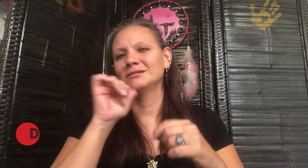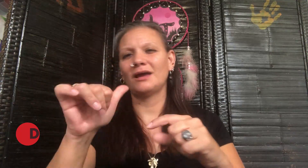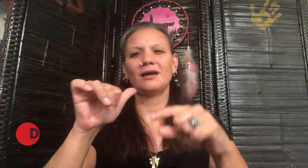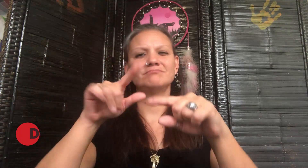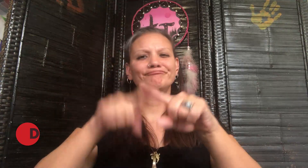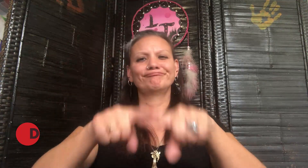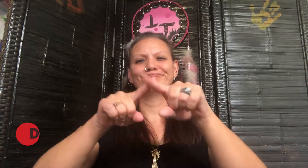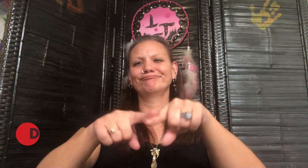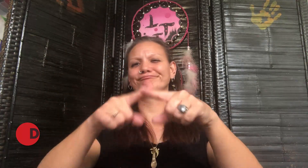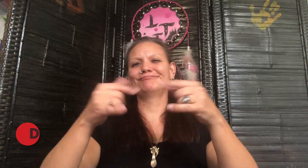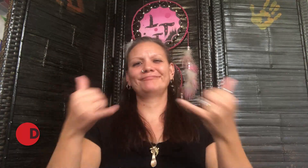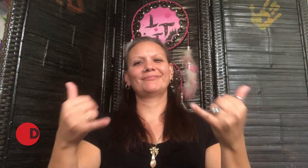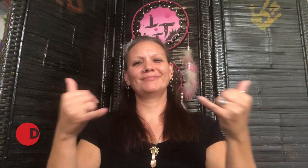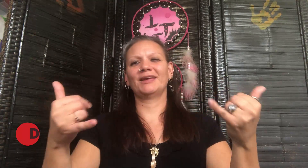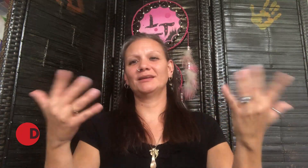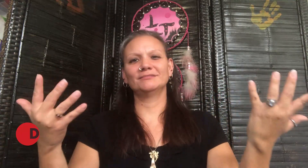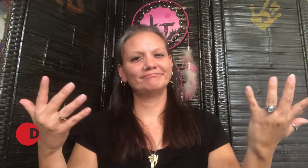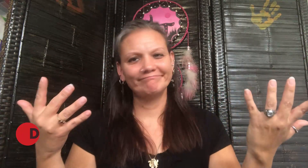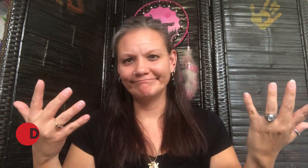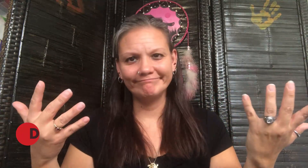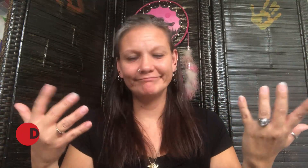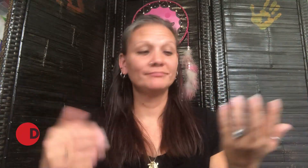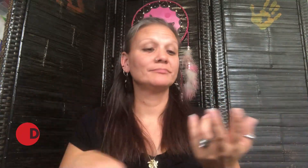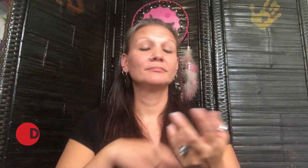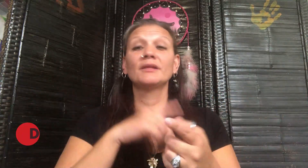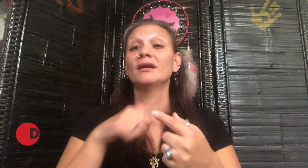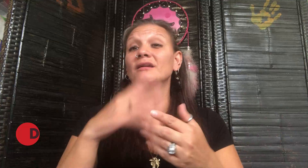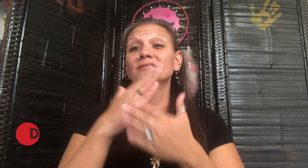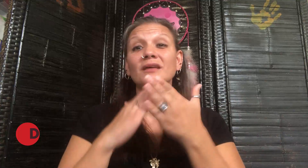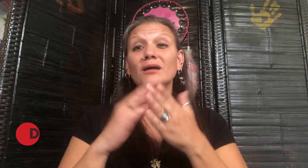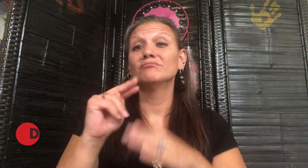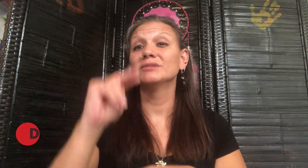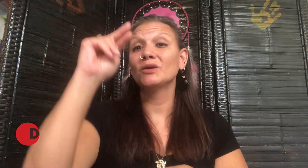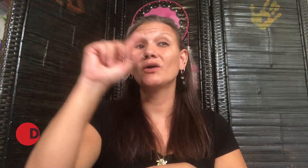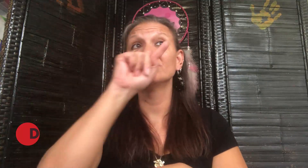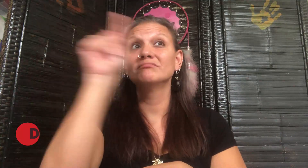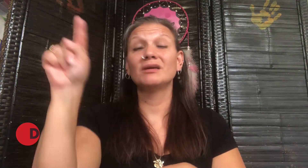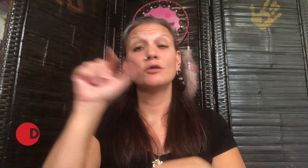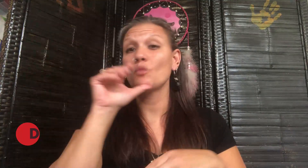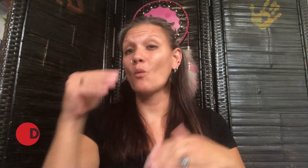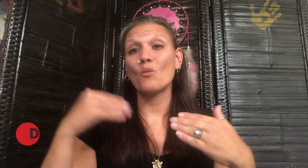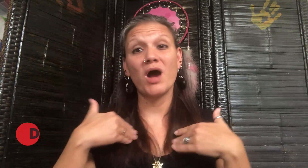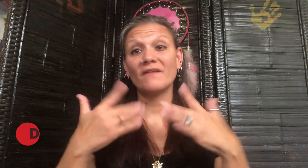Wi-Fi is not reliable and in the north, some do not have Wi-Fi at